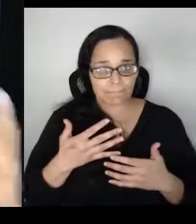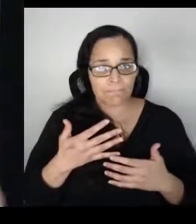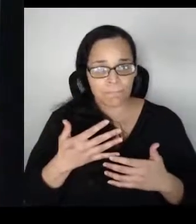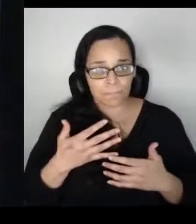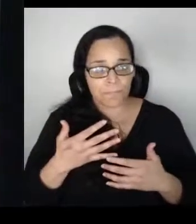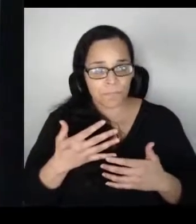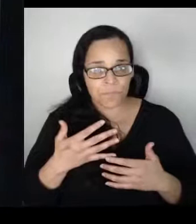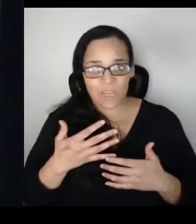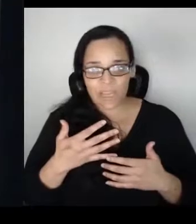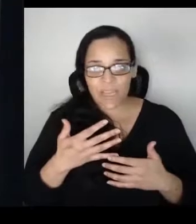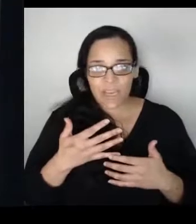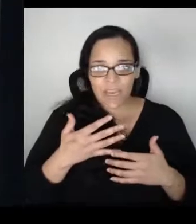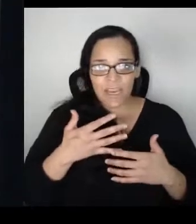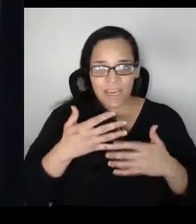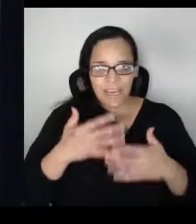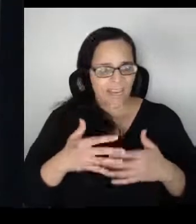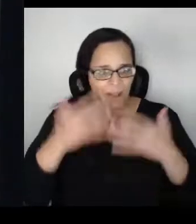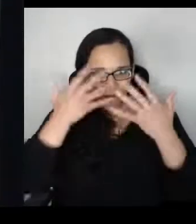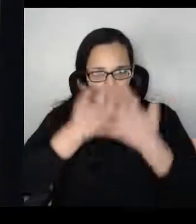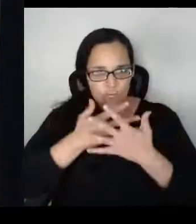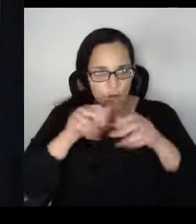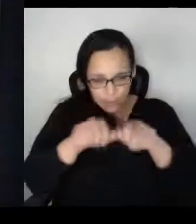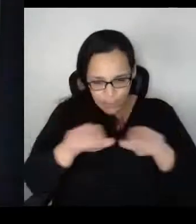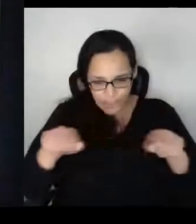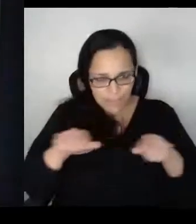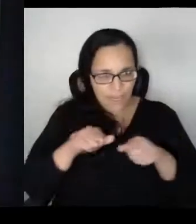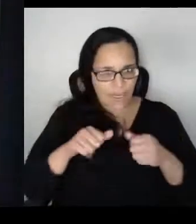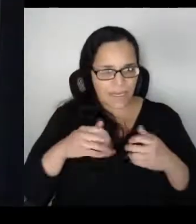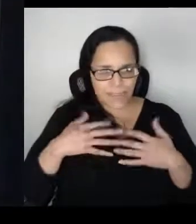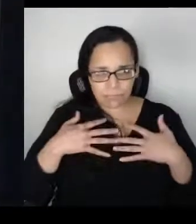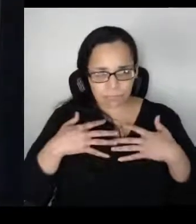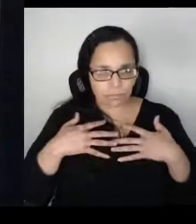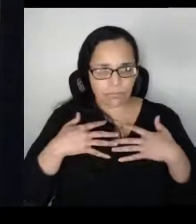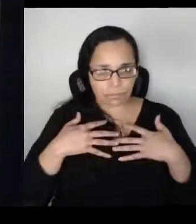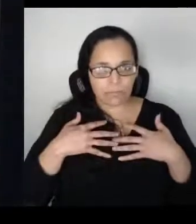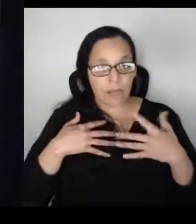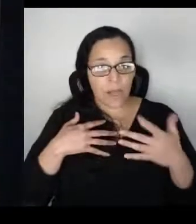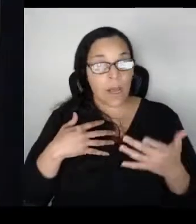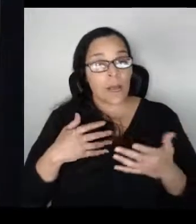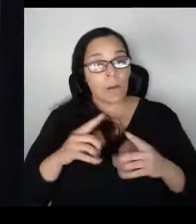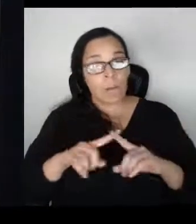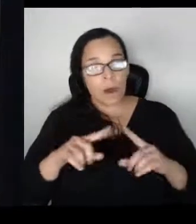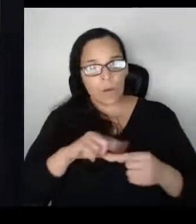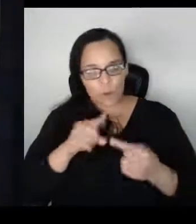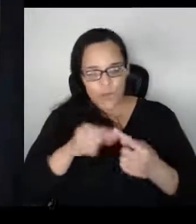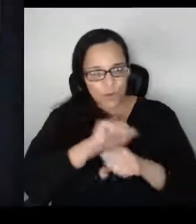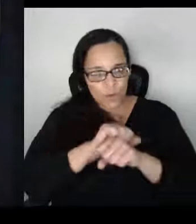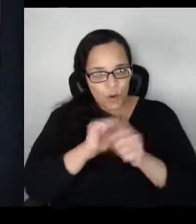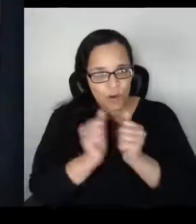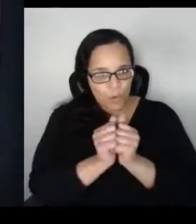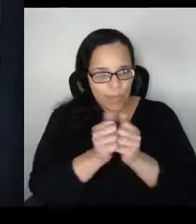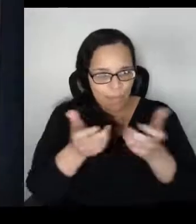in a dark space. But when you actually work with them and you educate them and you hold their hand